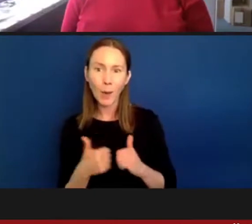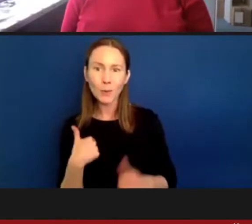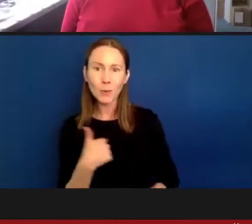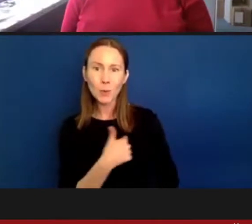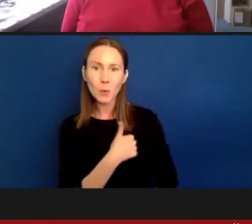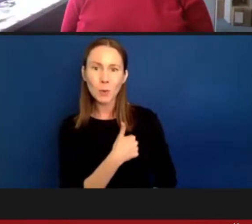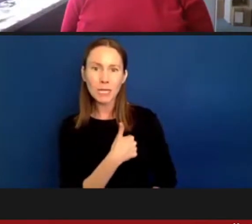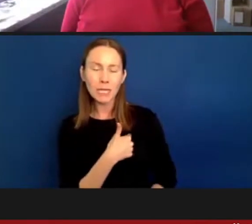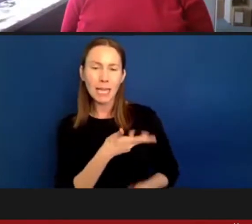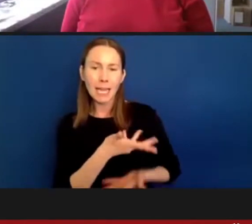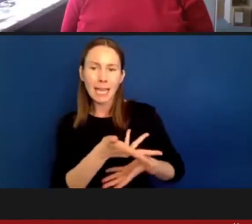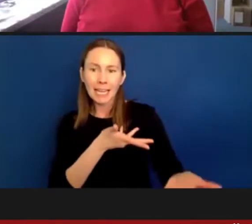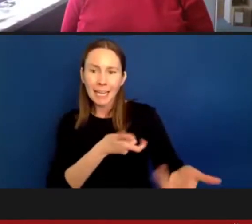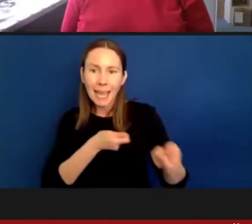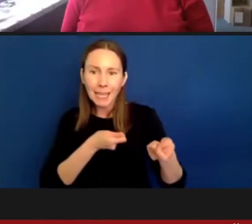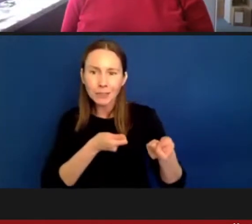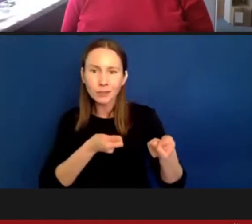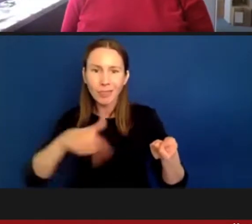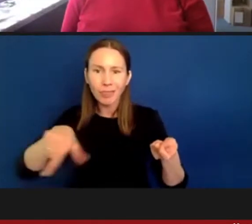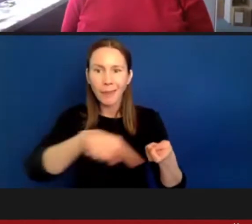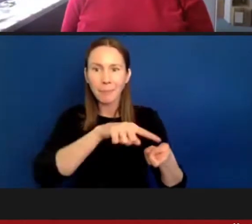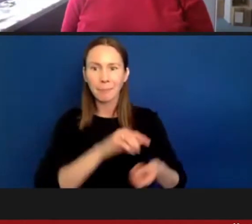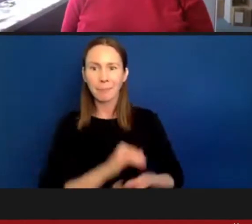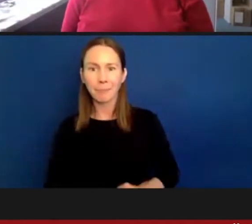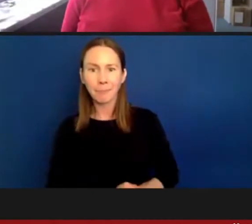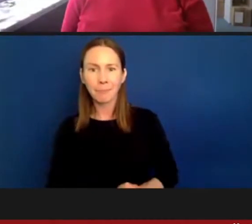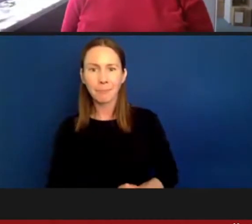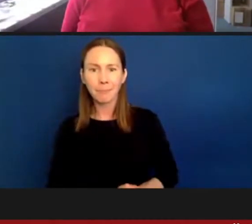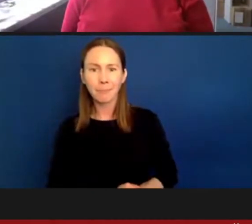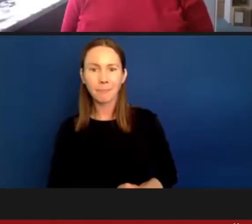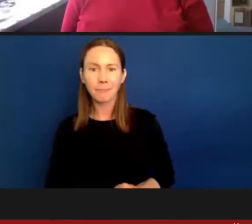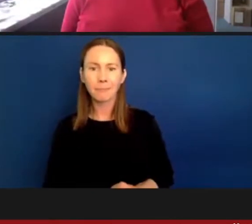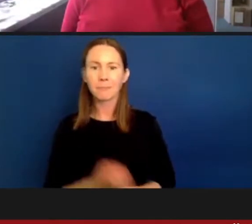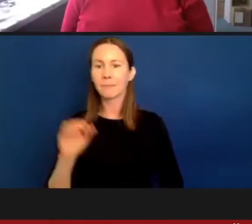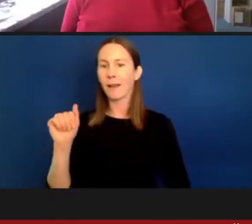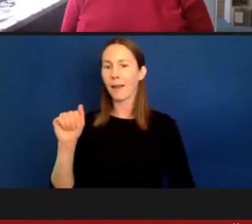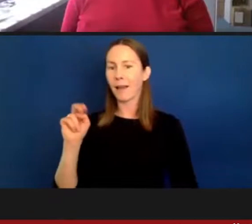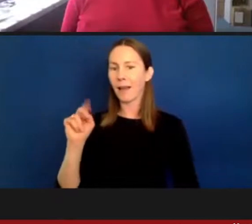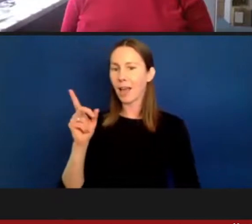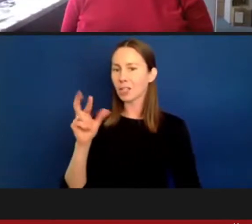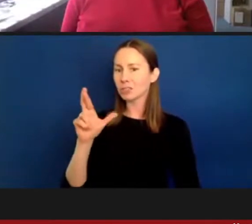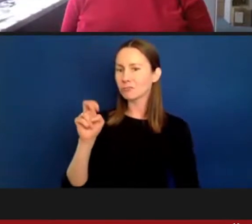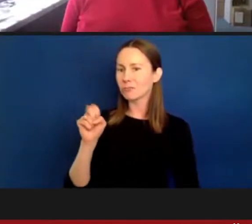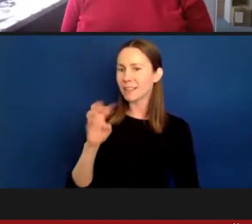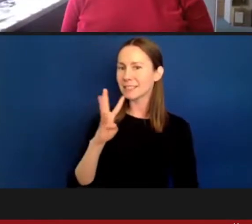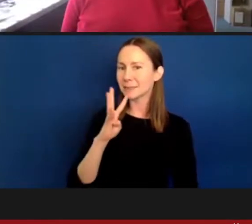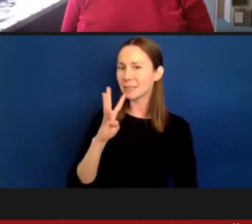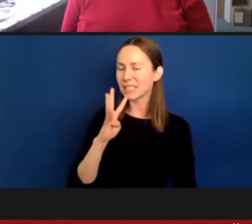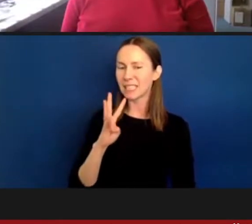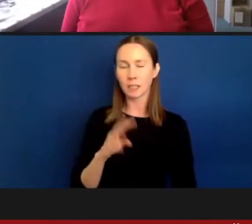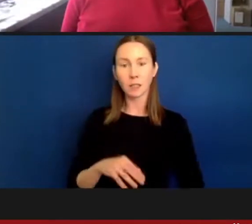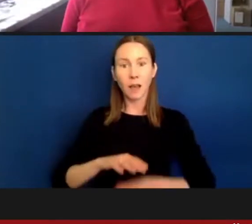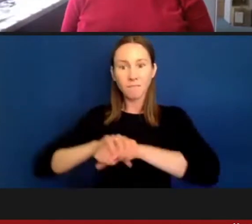How can we engage them? Forcibly, right?